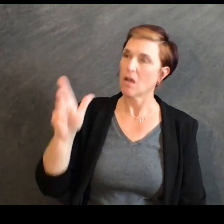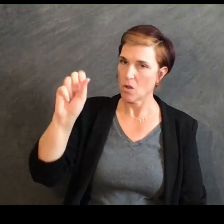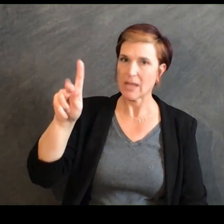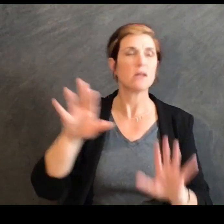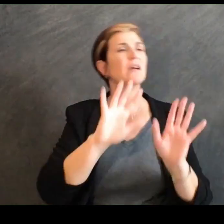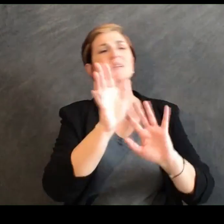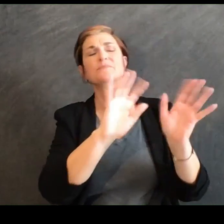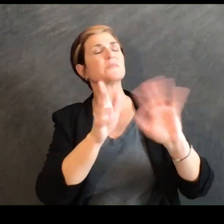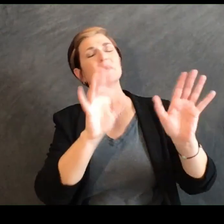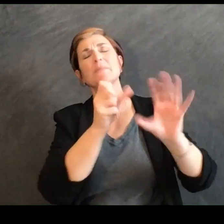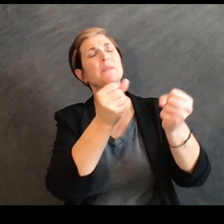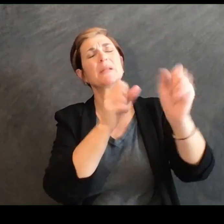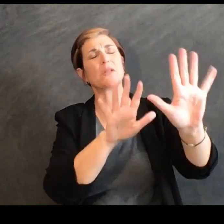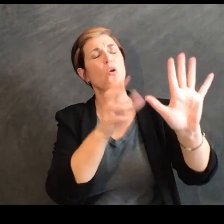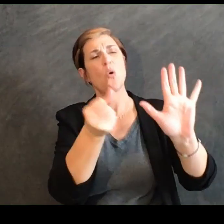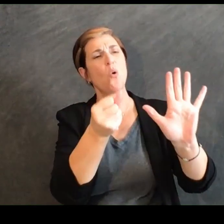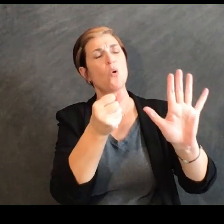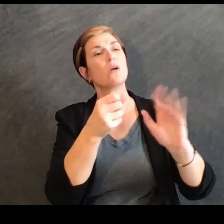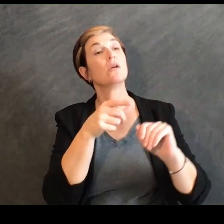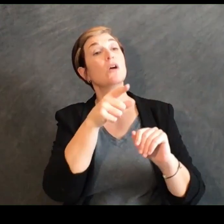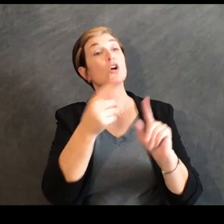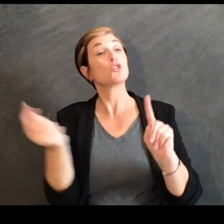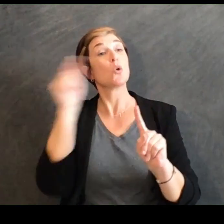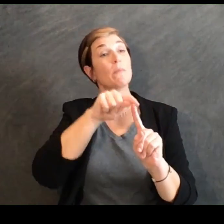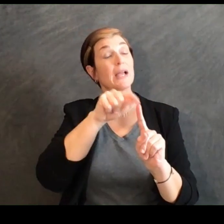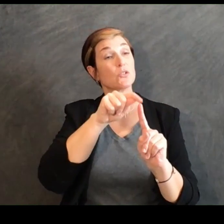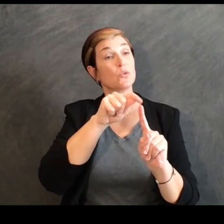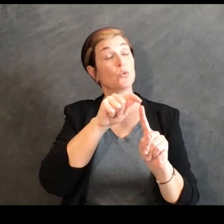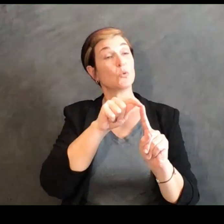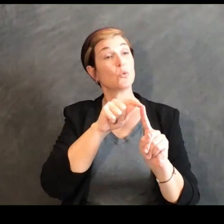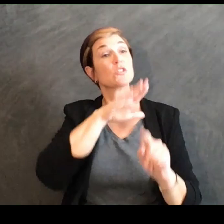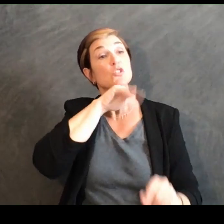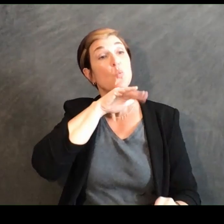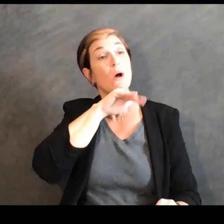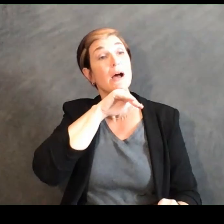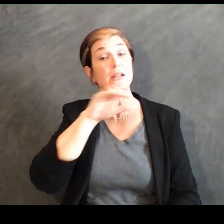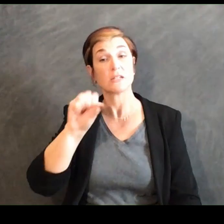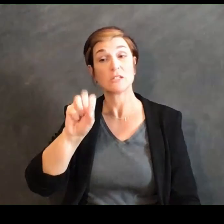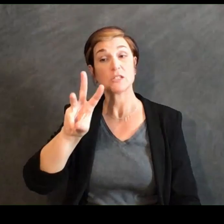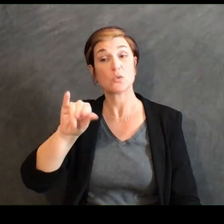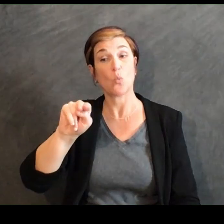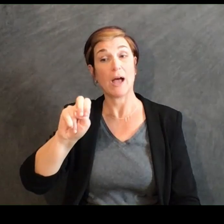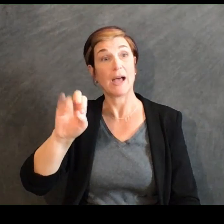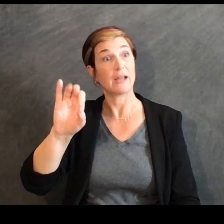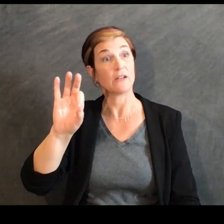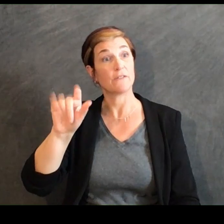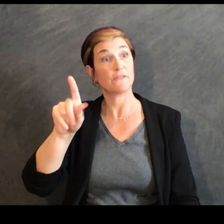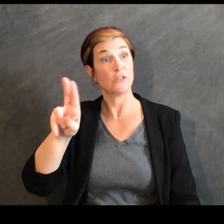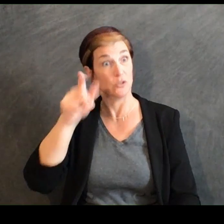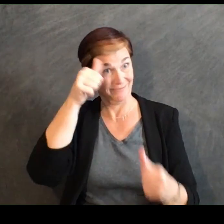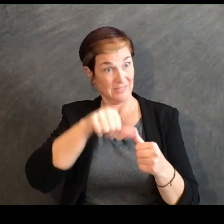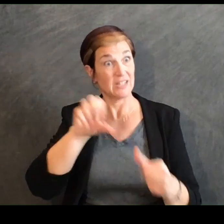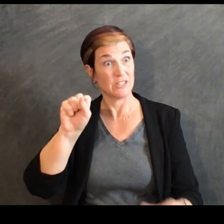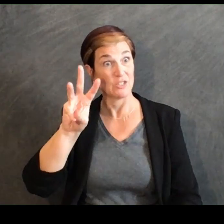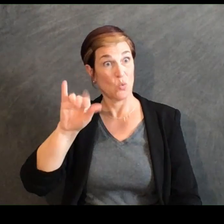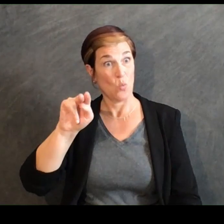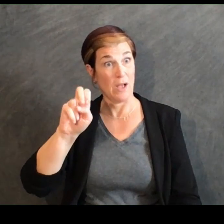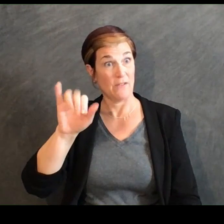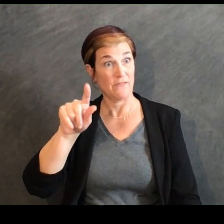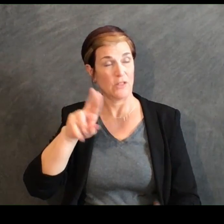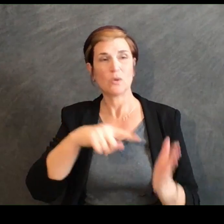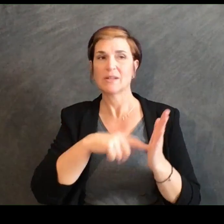if you go back to the swine flu it was nothing like this they didn't do testing